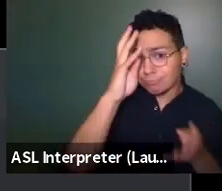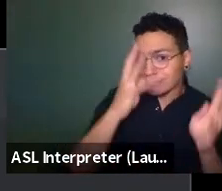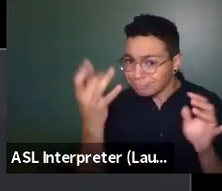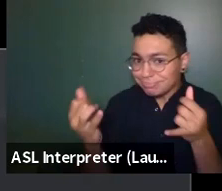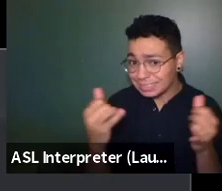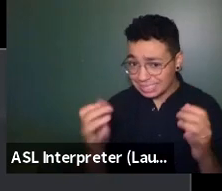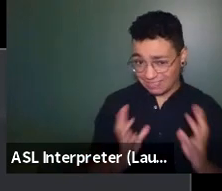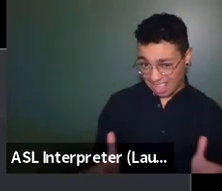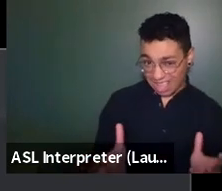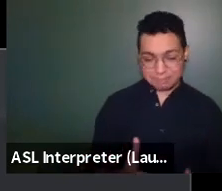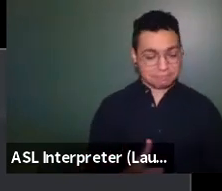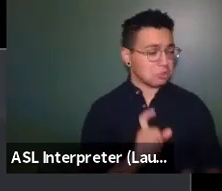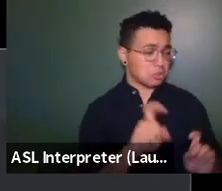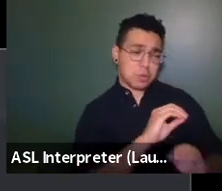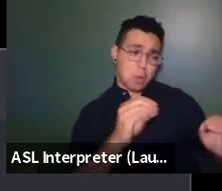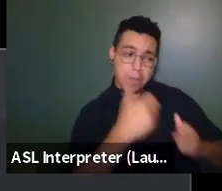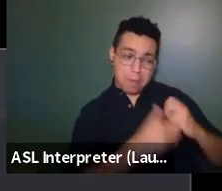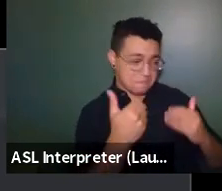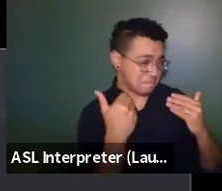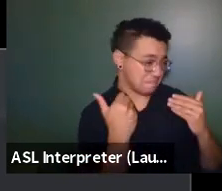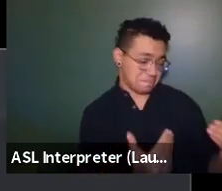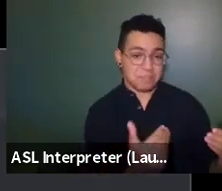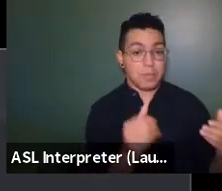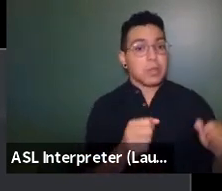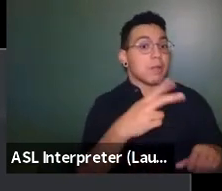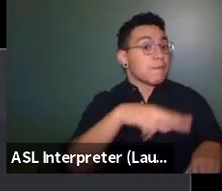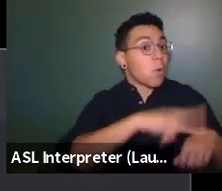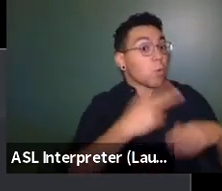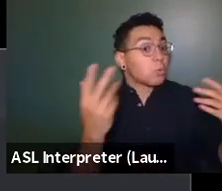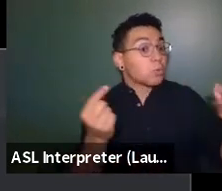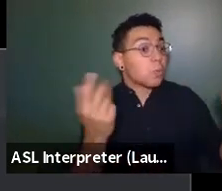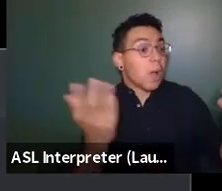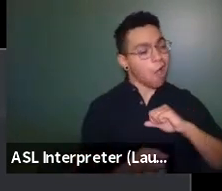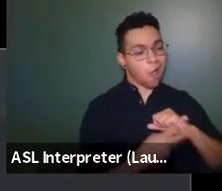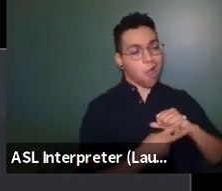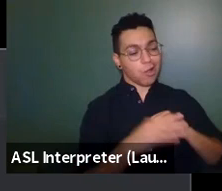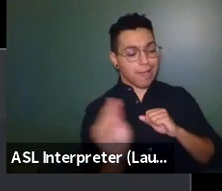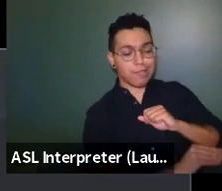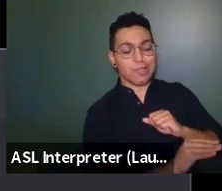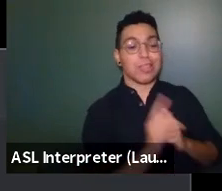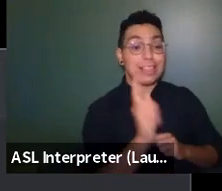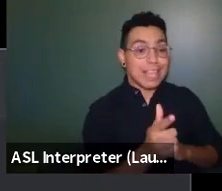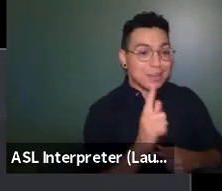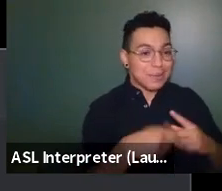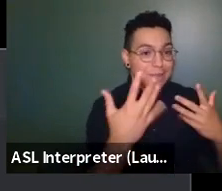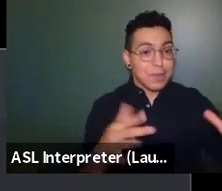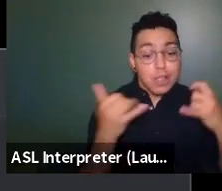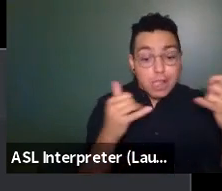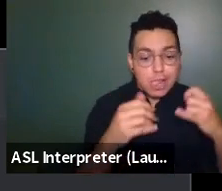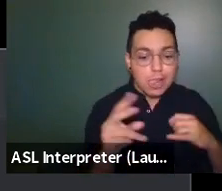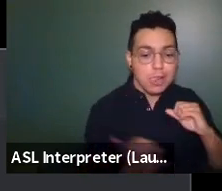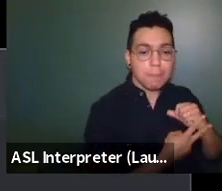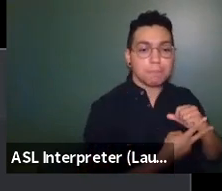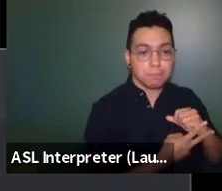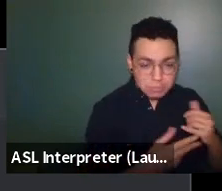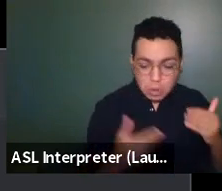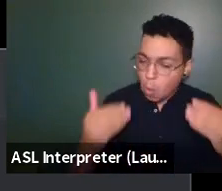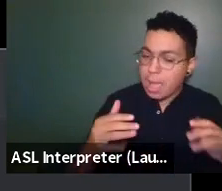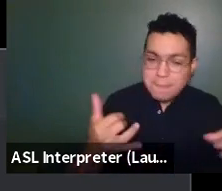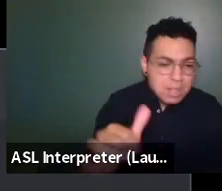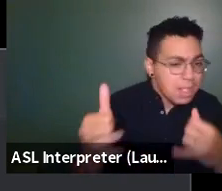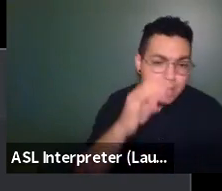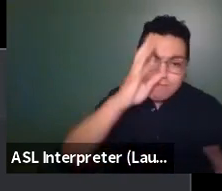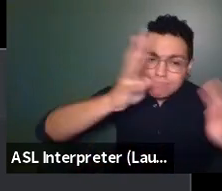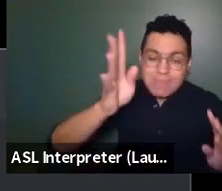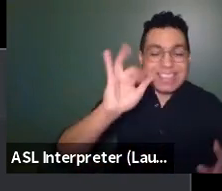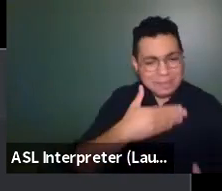ESD 112 - Katherine Livick: Should be no problem. And you can always archive it after you're done messing around with it. We encourage people to play in that way because that's how you learn. And you can see I have a whole bunch of class.